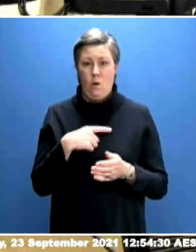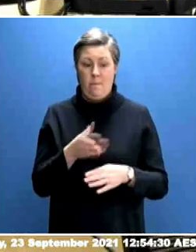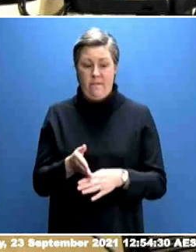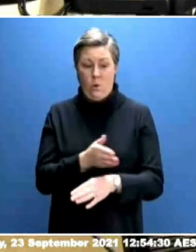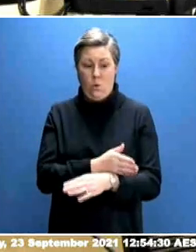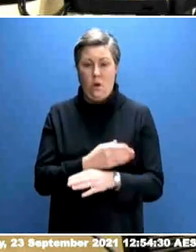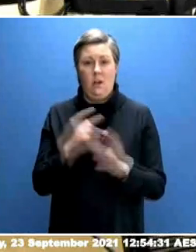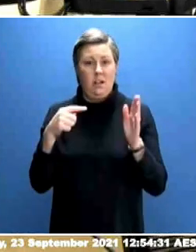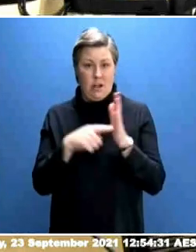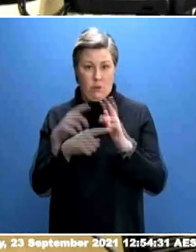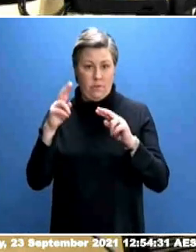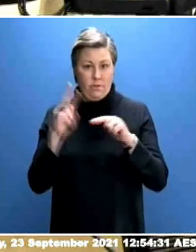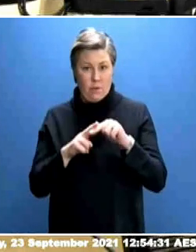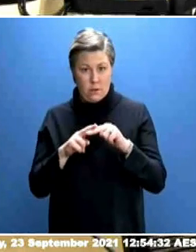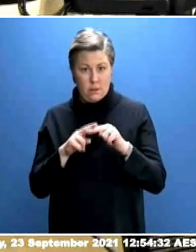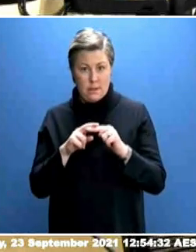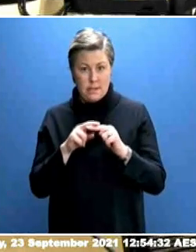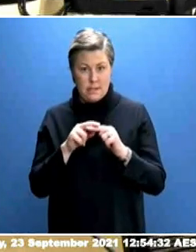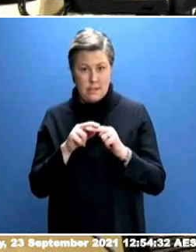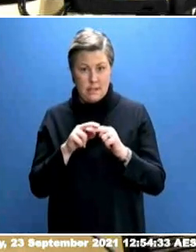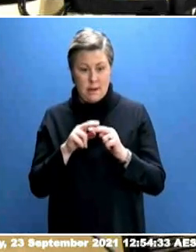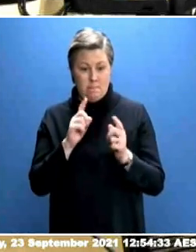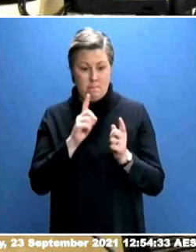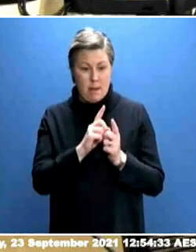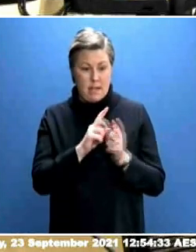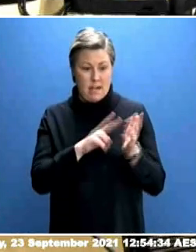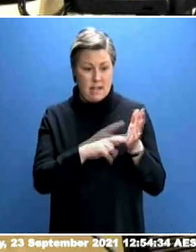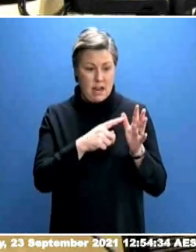met with both agencies to discuss the concerns raised in the letter that